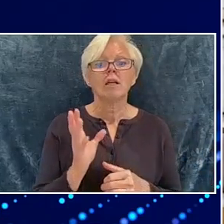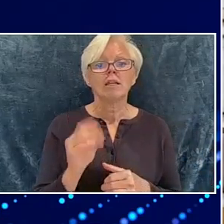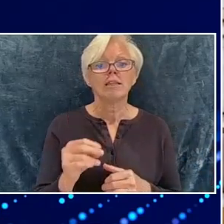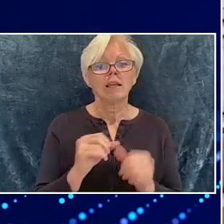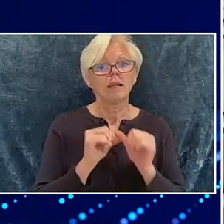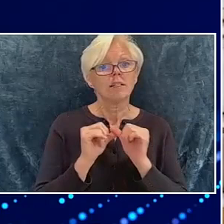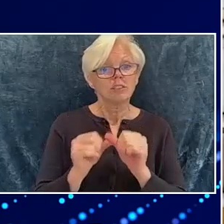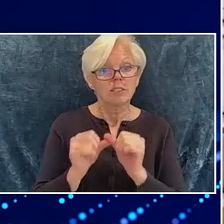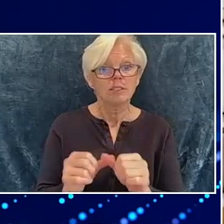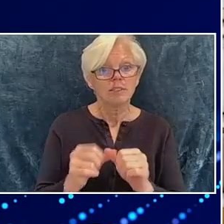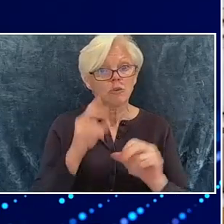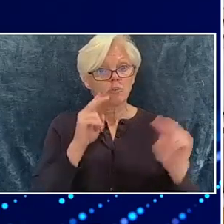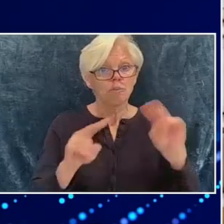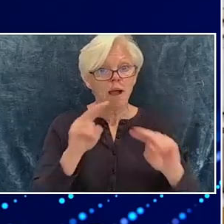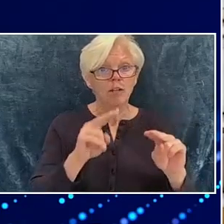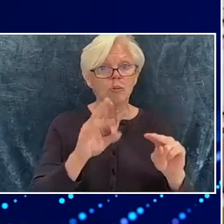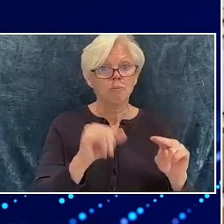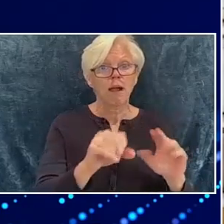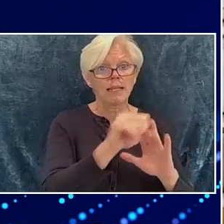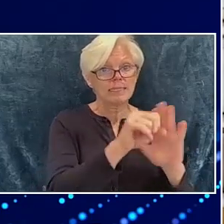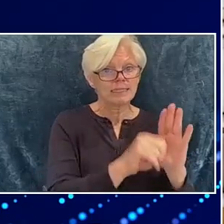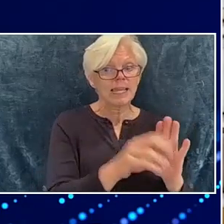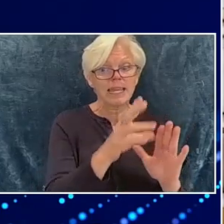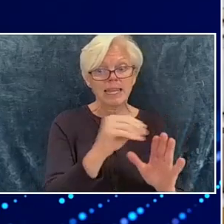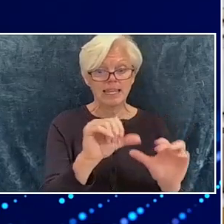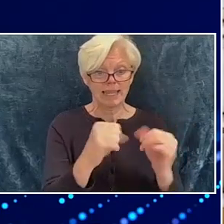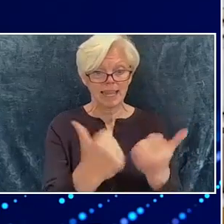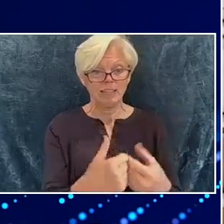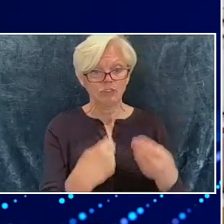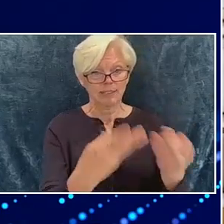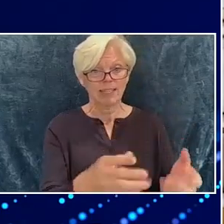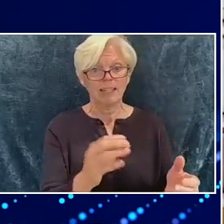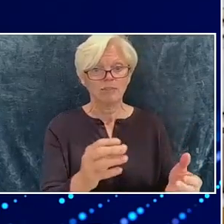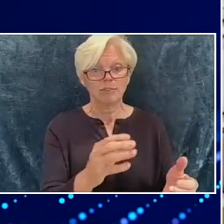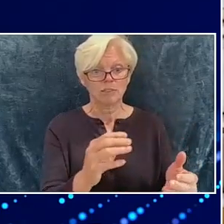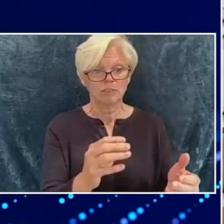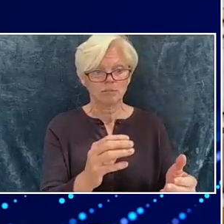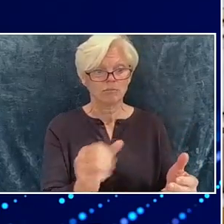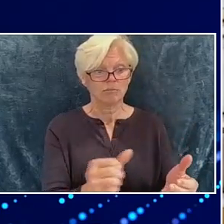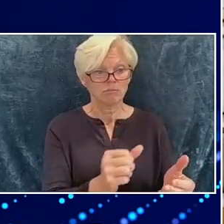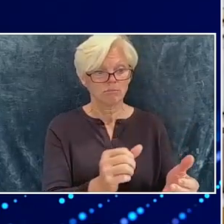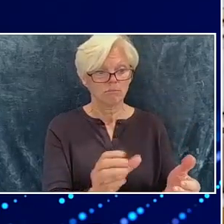both the state and the accrediting agency, once an institution is in operation and in